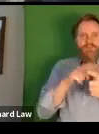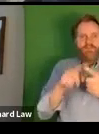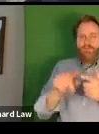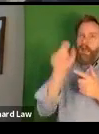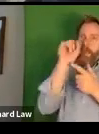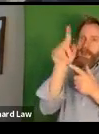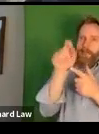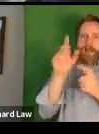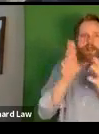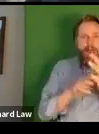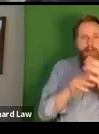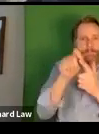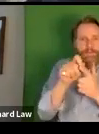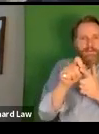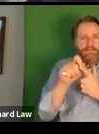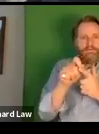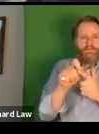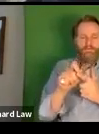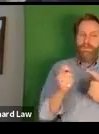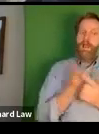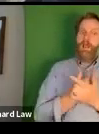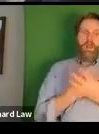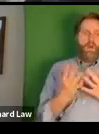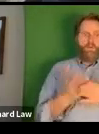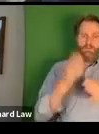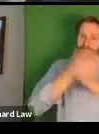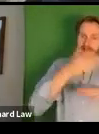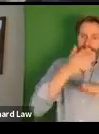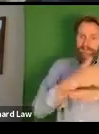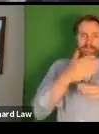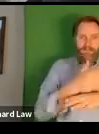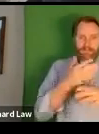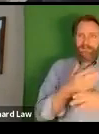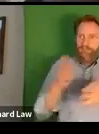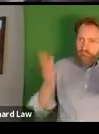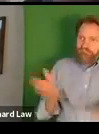have a lot of activities for people to get involved in but and this is what